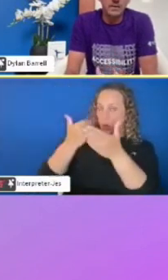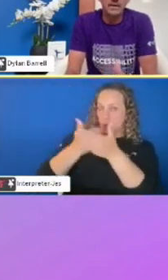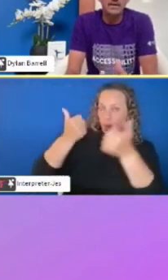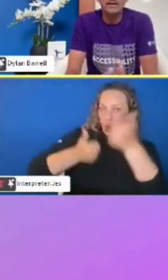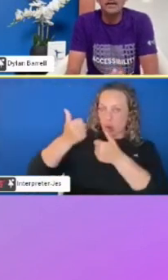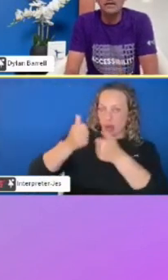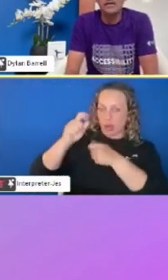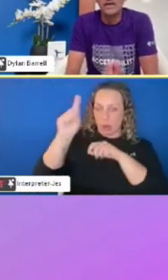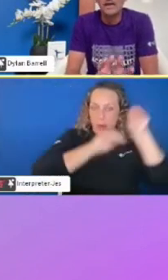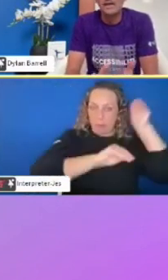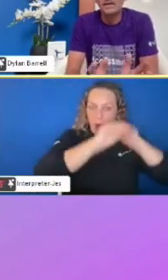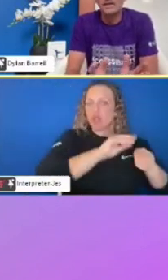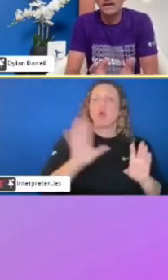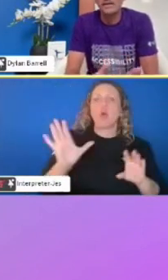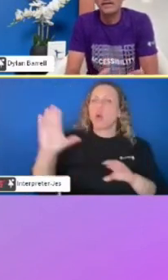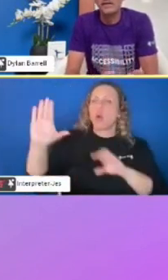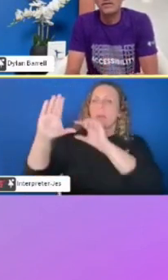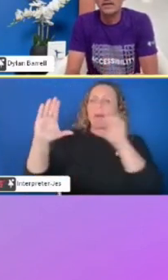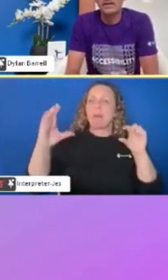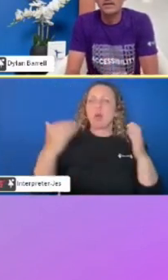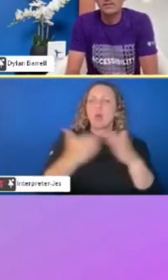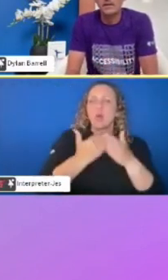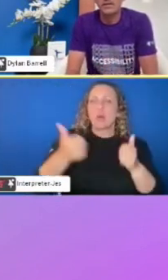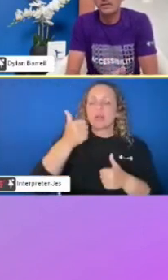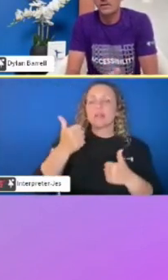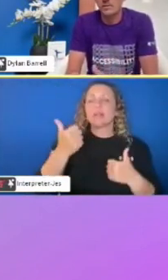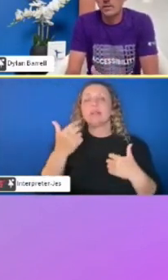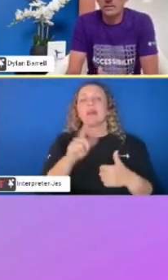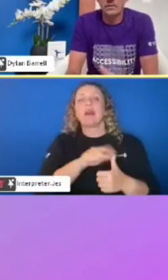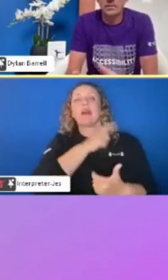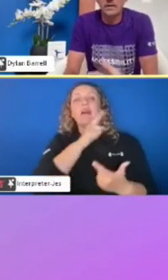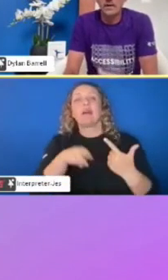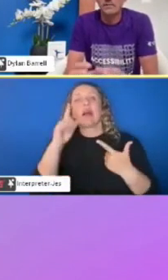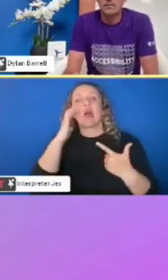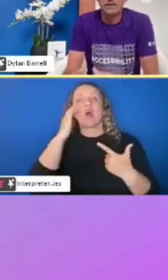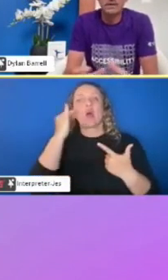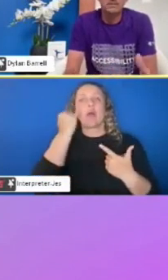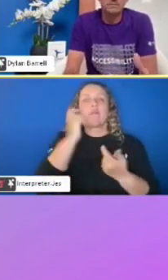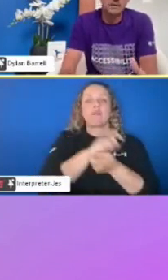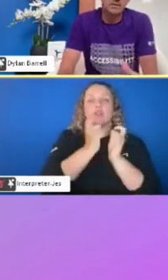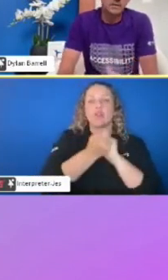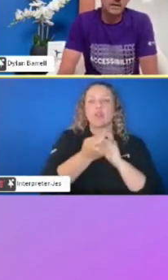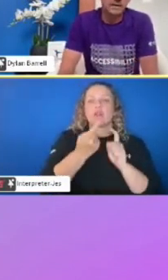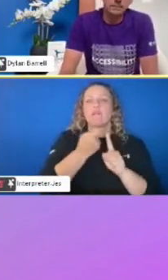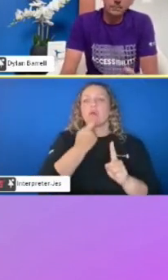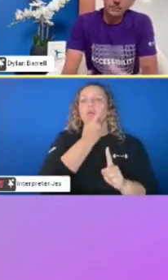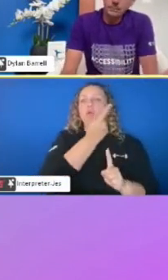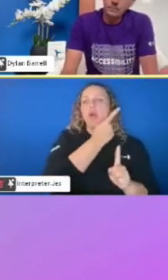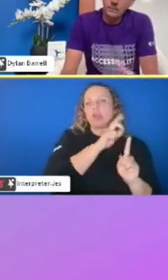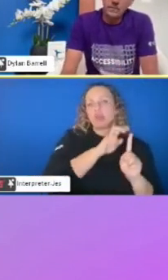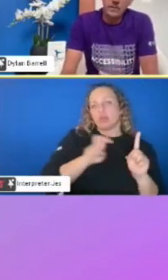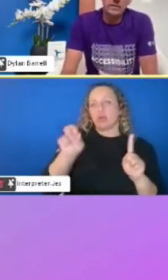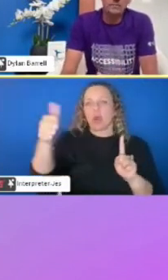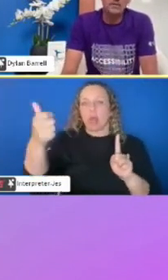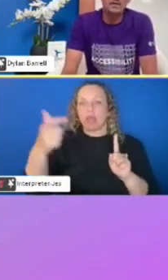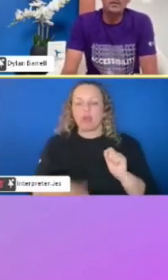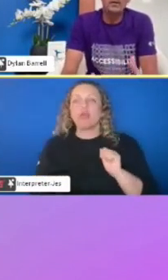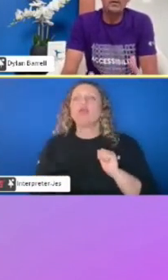The other thing it can do is it now knows that whether or not there are changes from one commit to another. So it can and show you